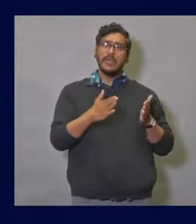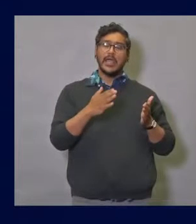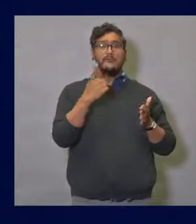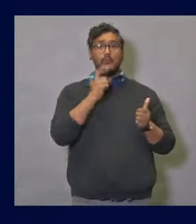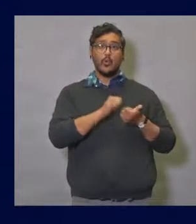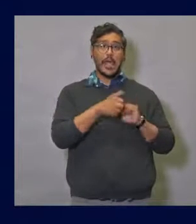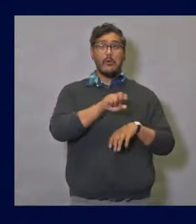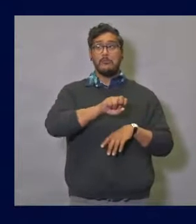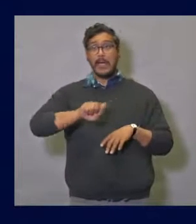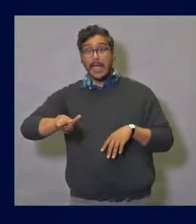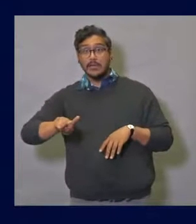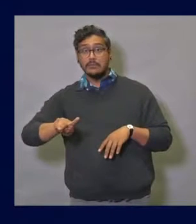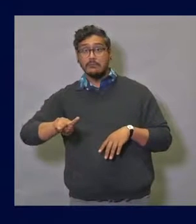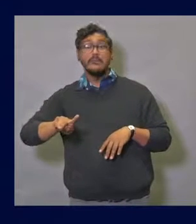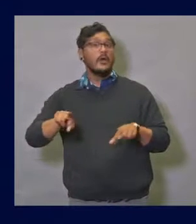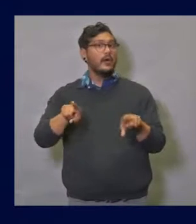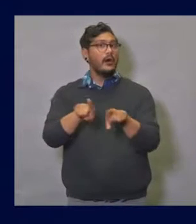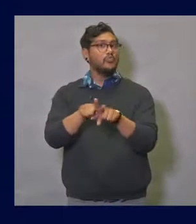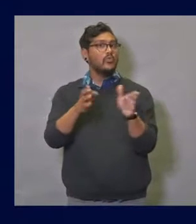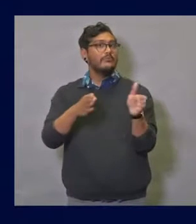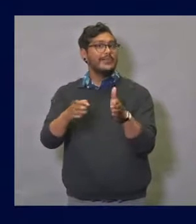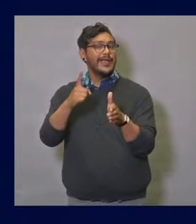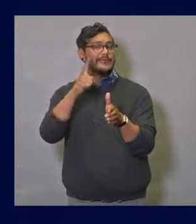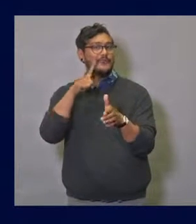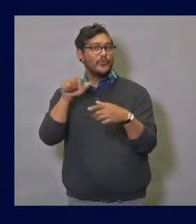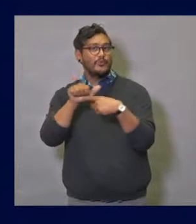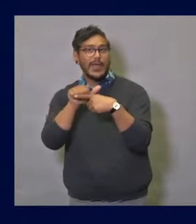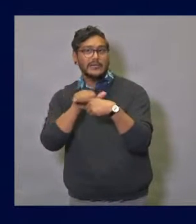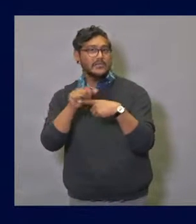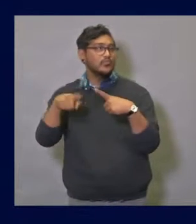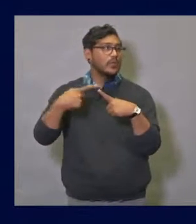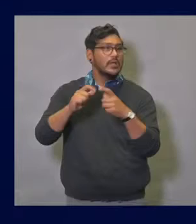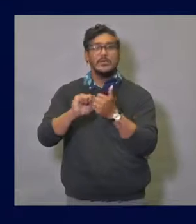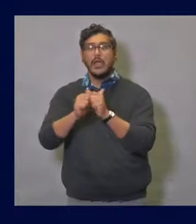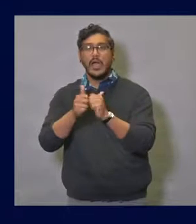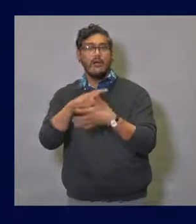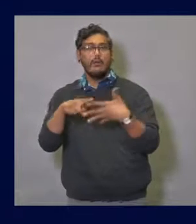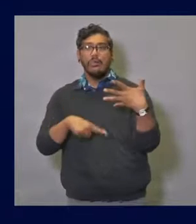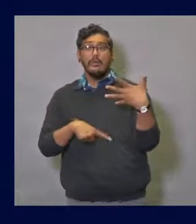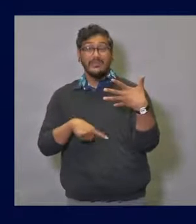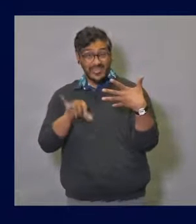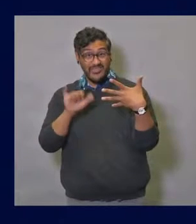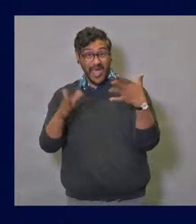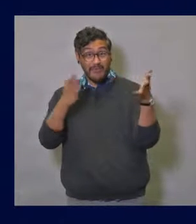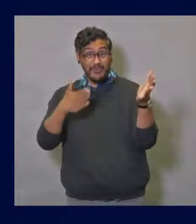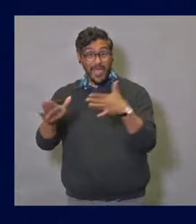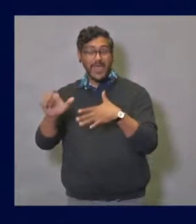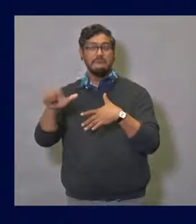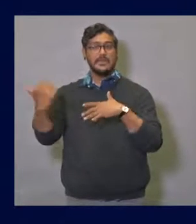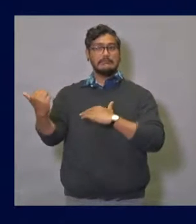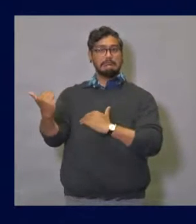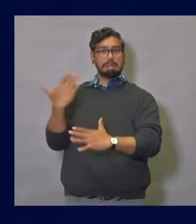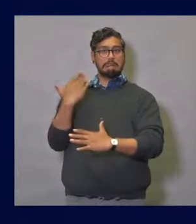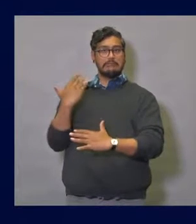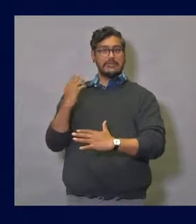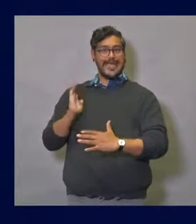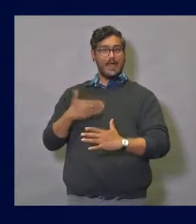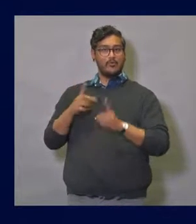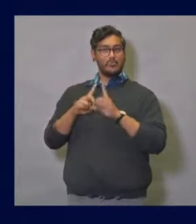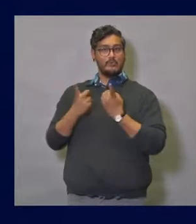ENTRENADORES Y TODO EL PERSONAL. DESARROLLO E IMPLEMENTACIÓN DE UN PLAN DE